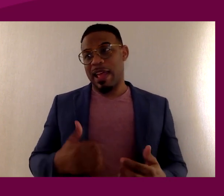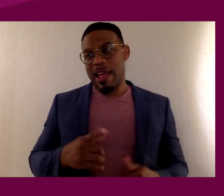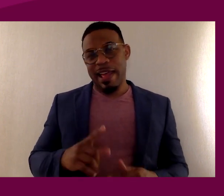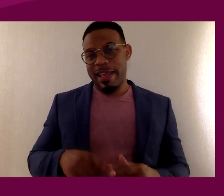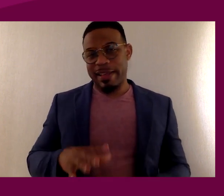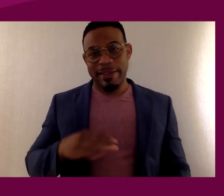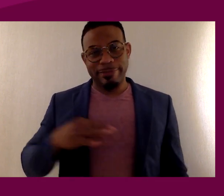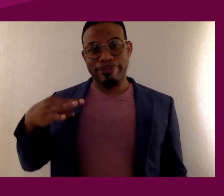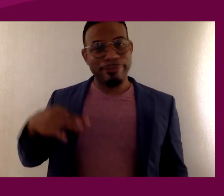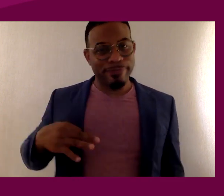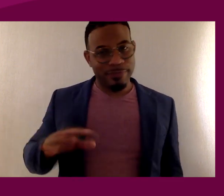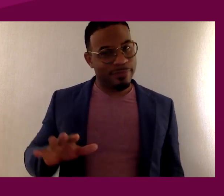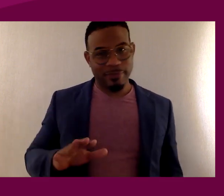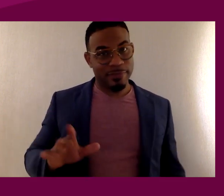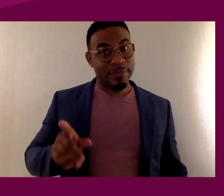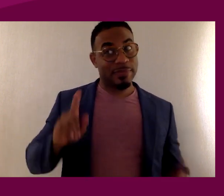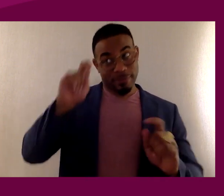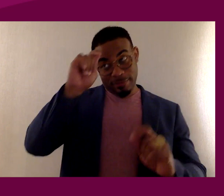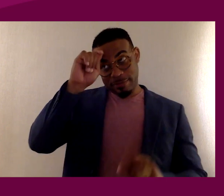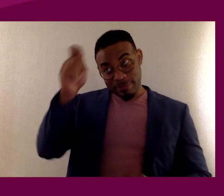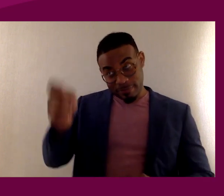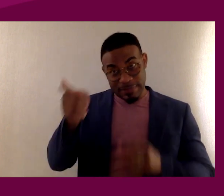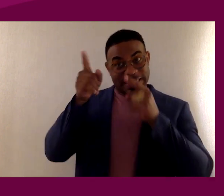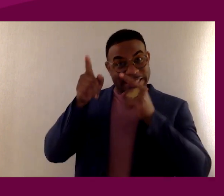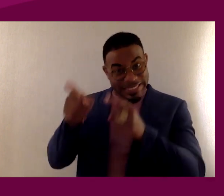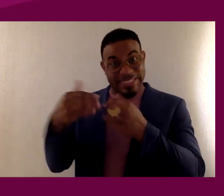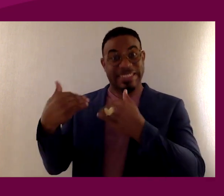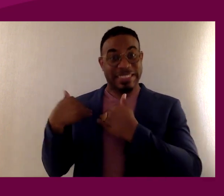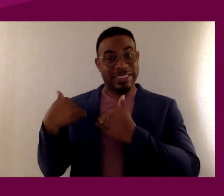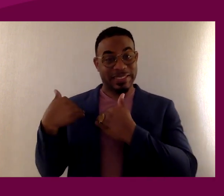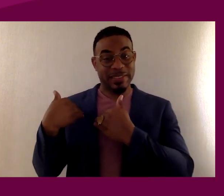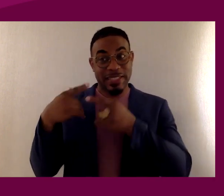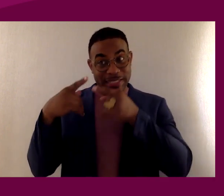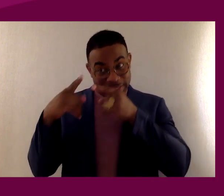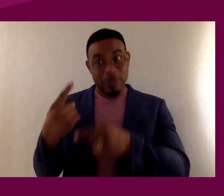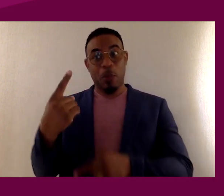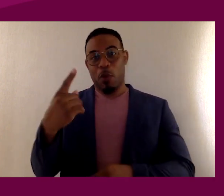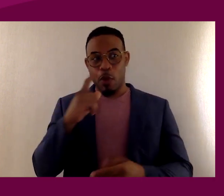in doing it. I can't take credit for it because she did the work.